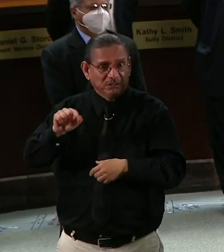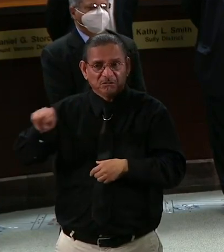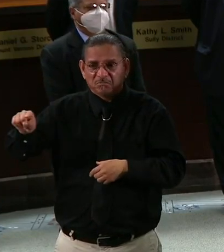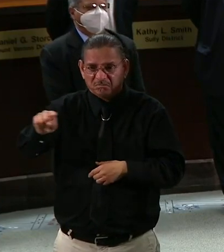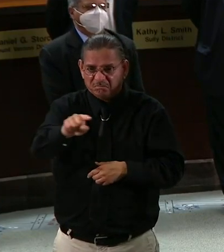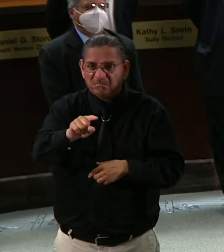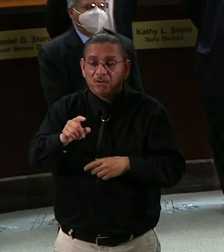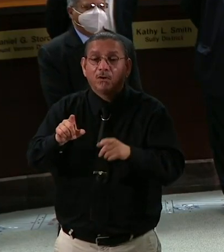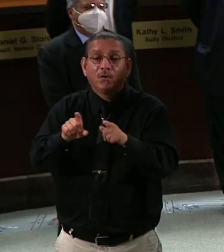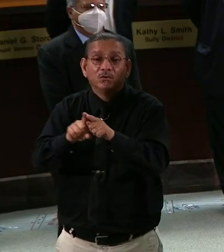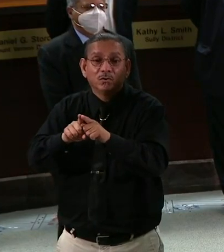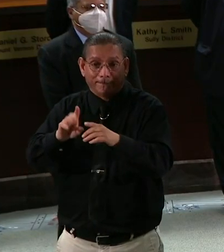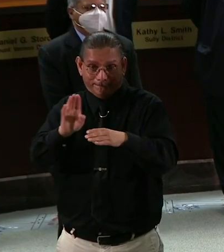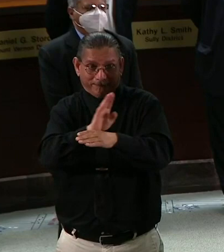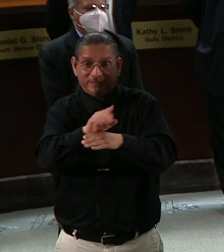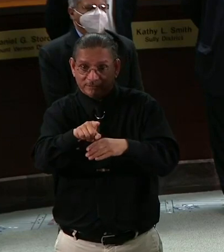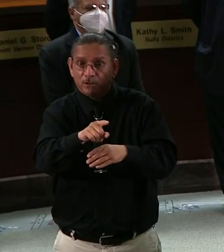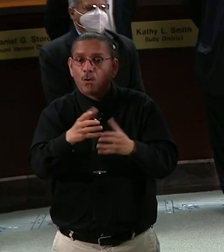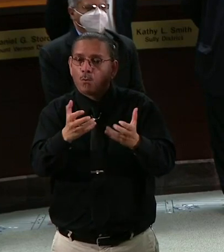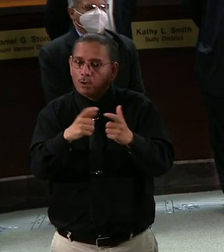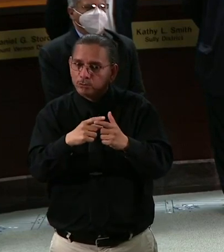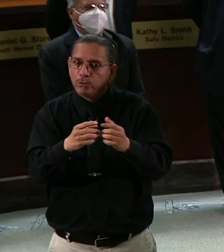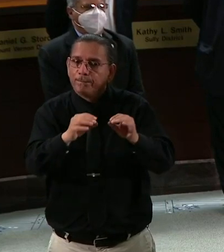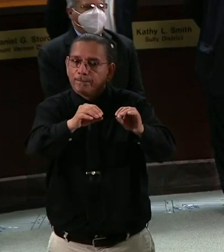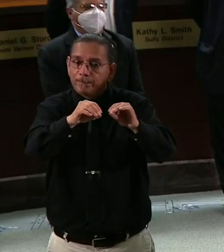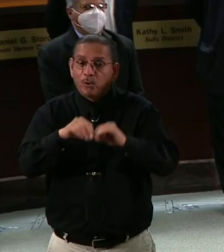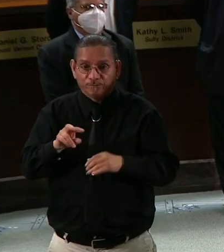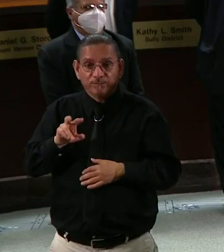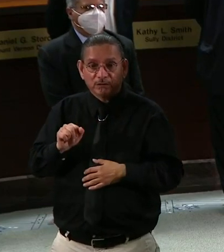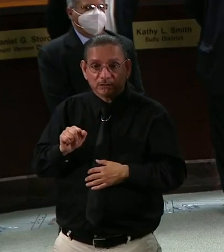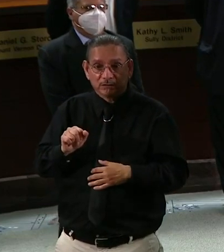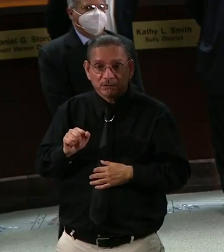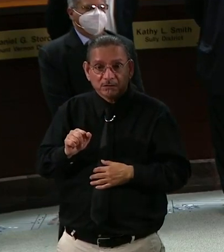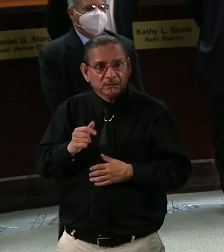CALLS THIS MORNING. A BUSINESS THERE ARE ENDING IN VIRGINIA AS